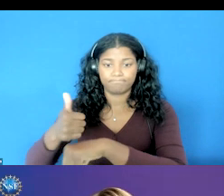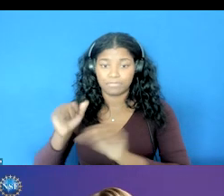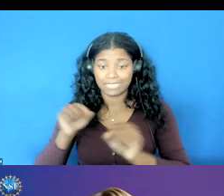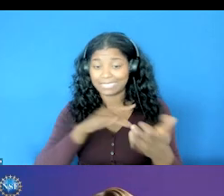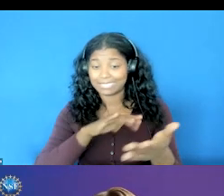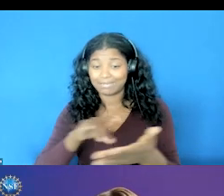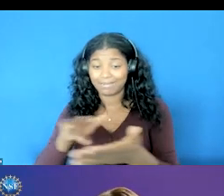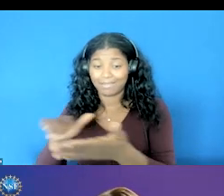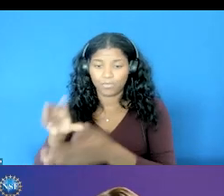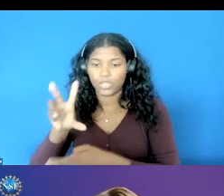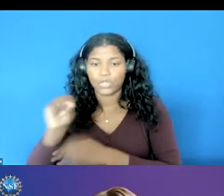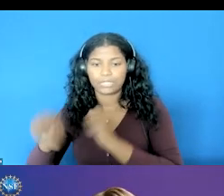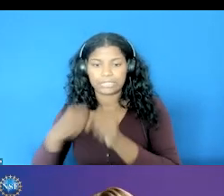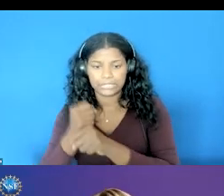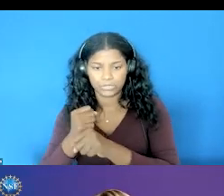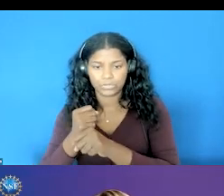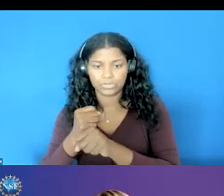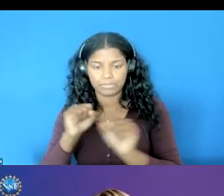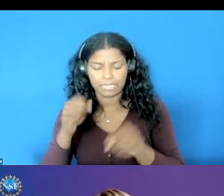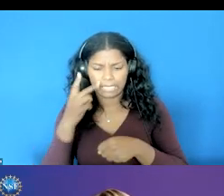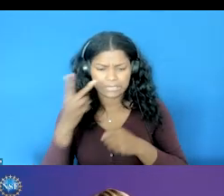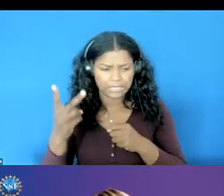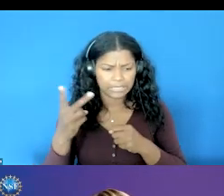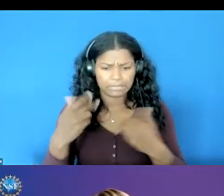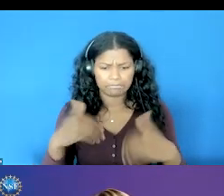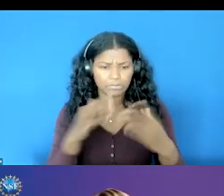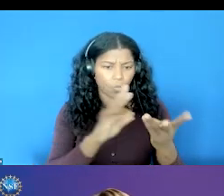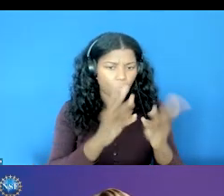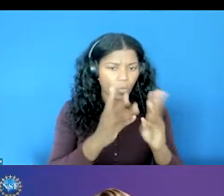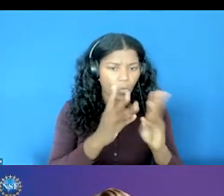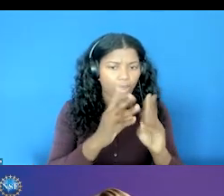to uncover information on ecological and climatological conditions.